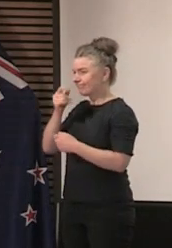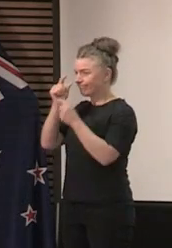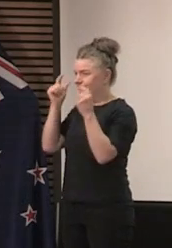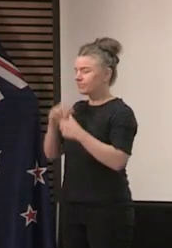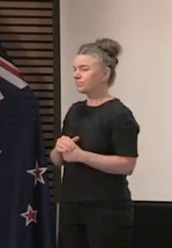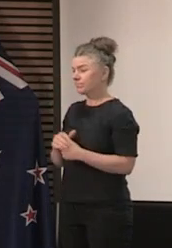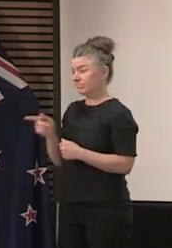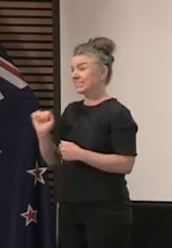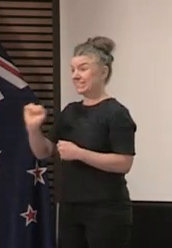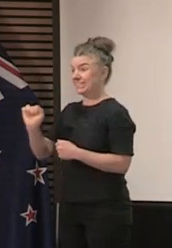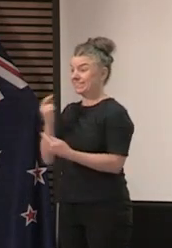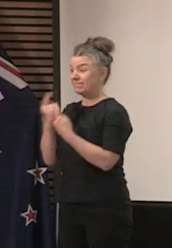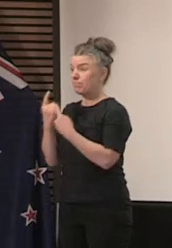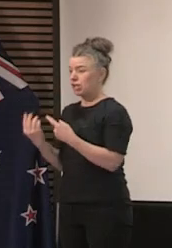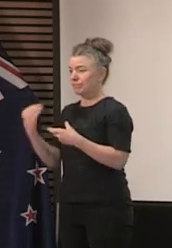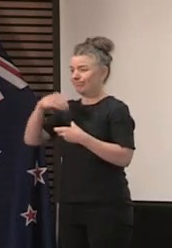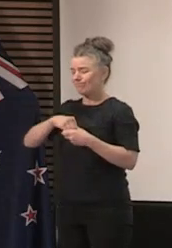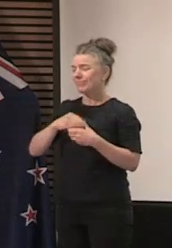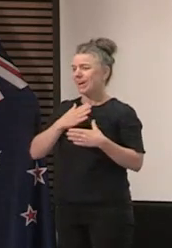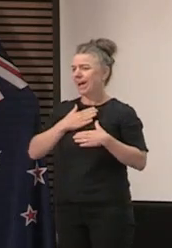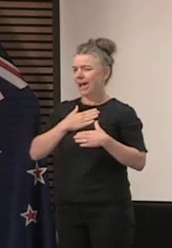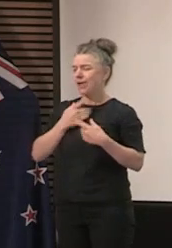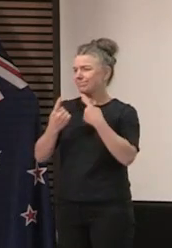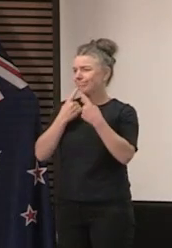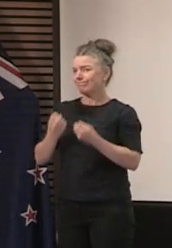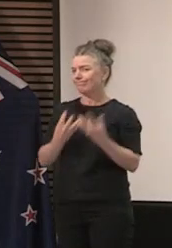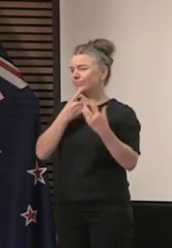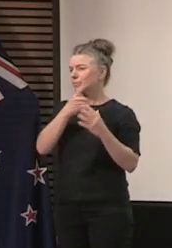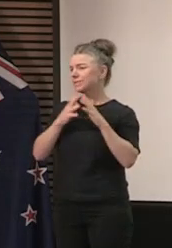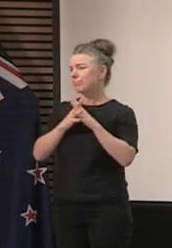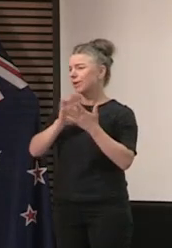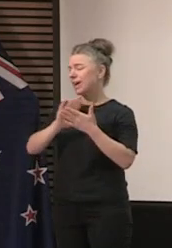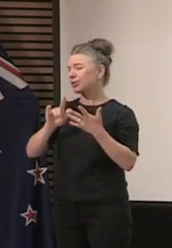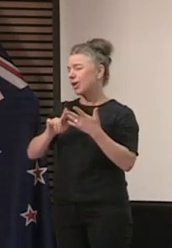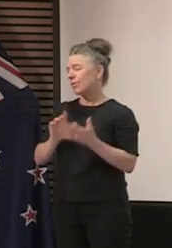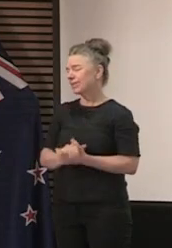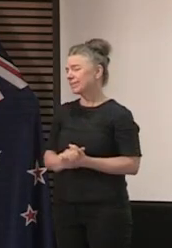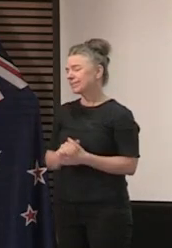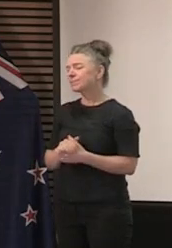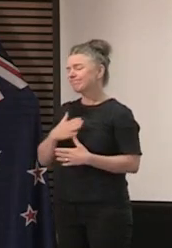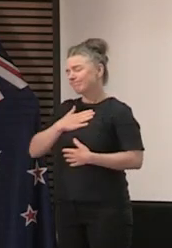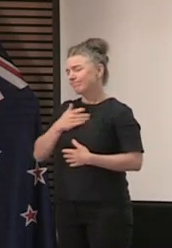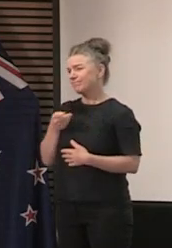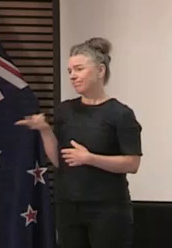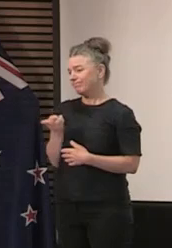managed in the same way and we are including them in all of statistics, including our